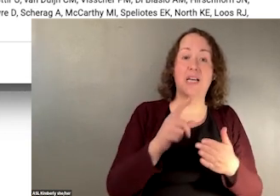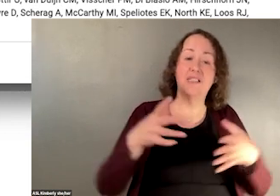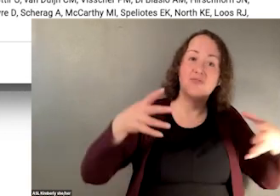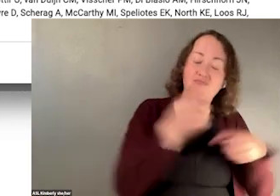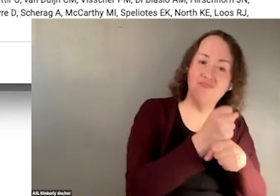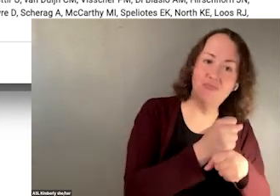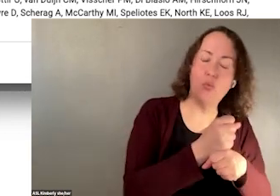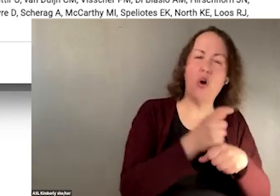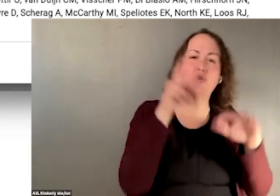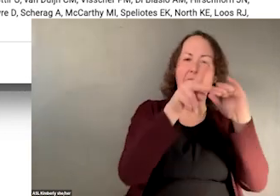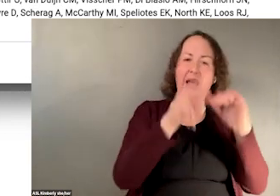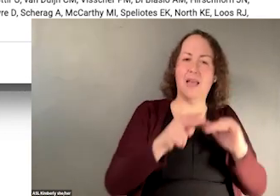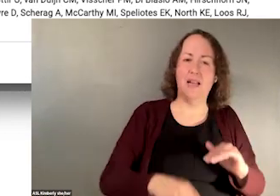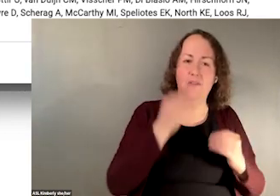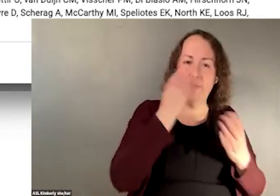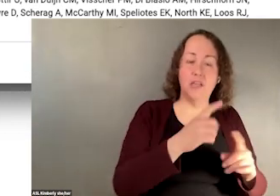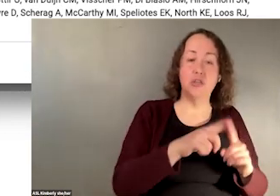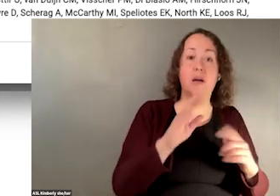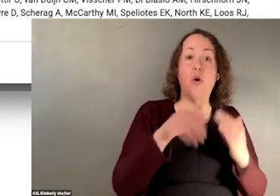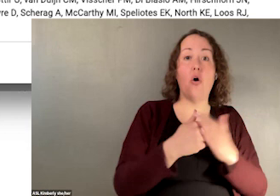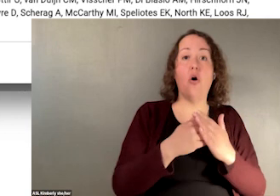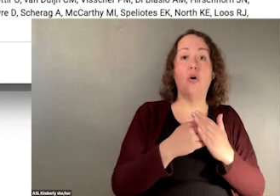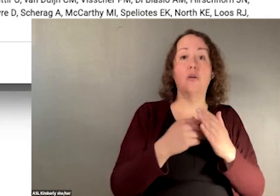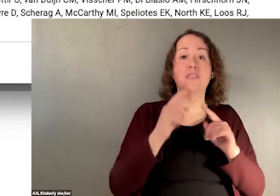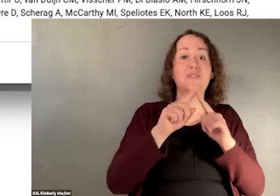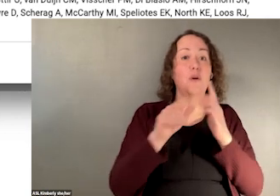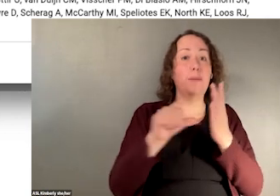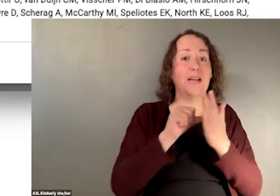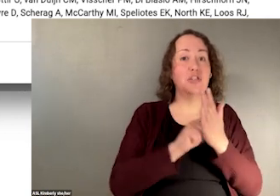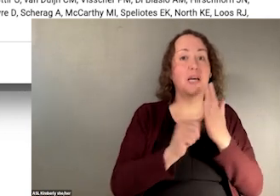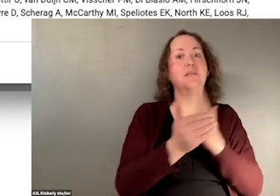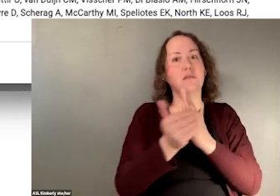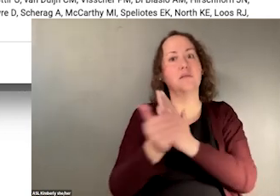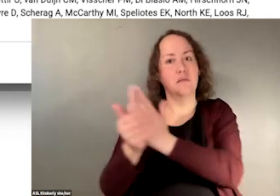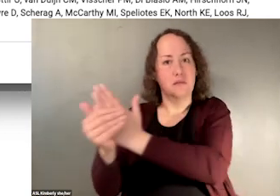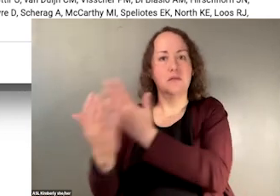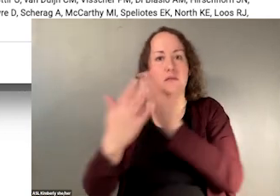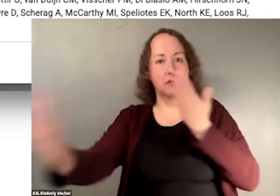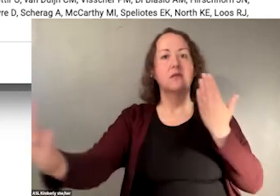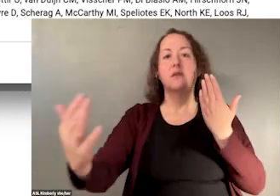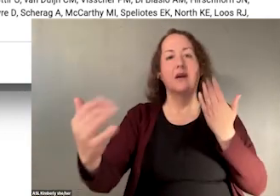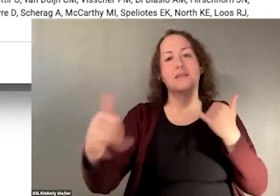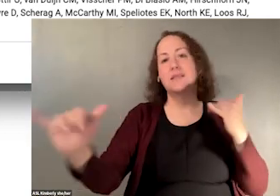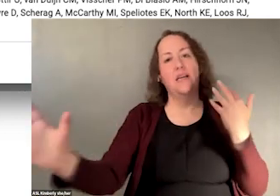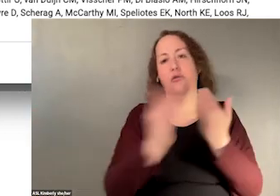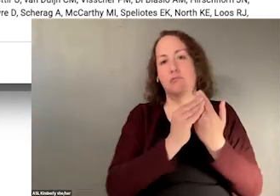and is sent off to the agency.So it's a plus for the researcher side. It's a plus for NSF.